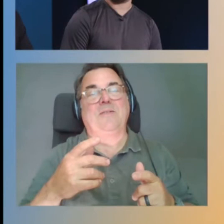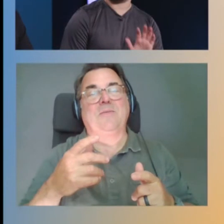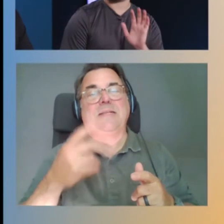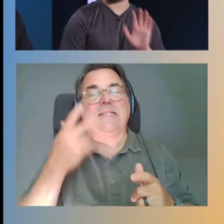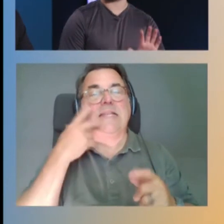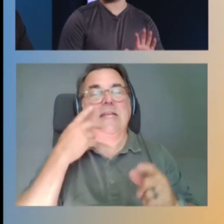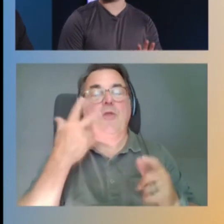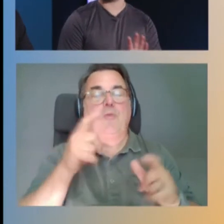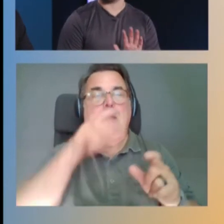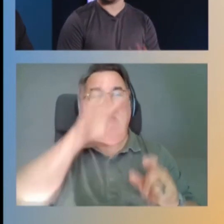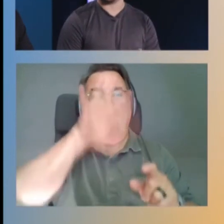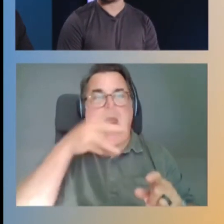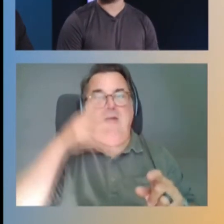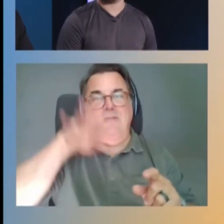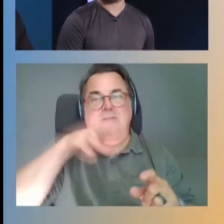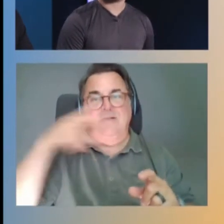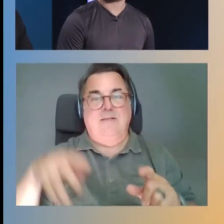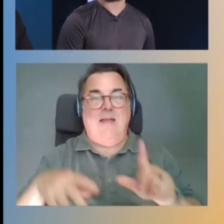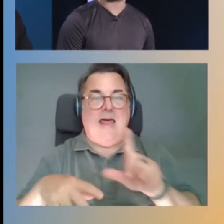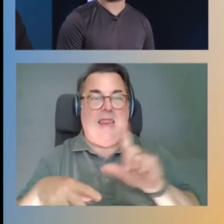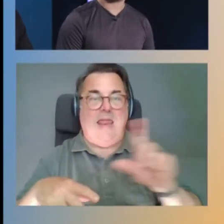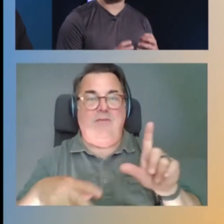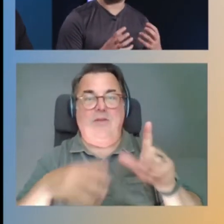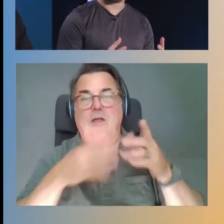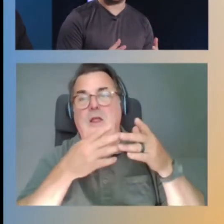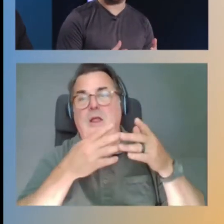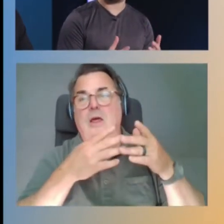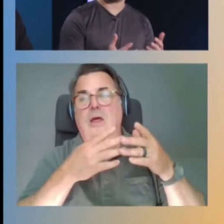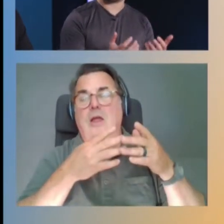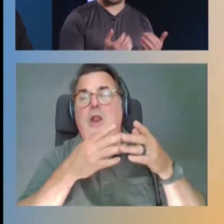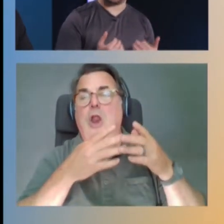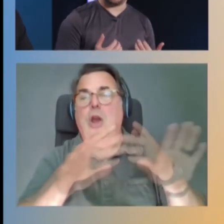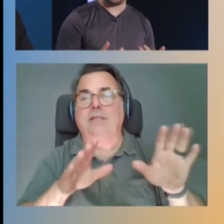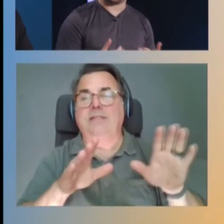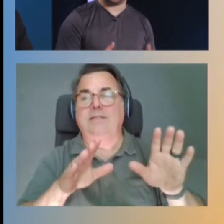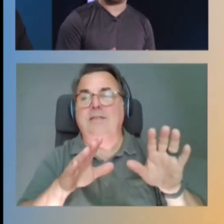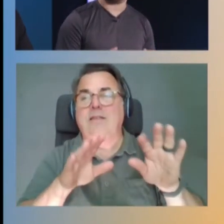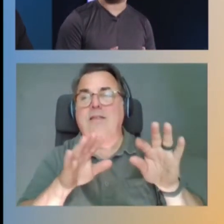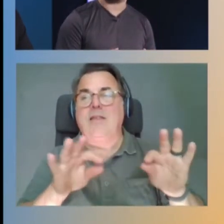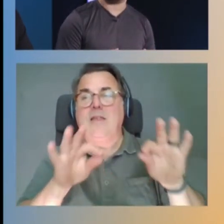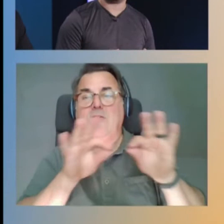On the left, we have the loss, and the loss is a value that we try to minimize during training.